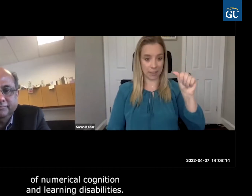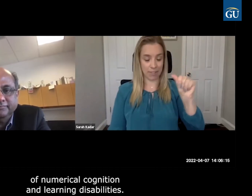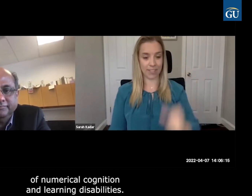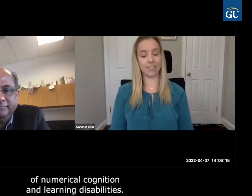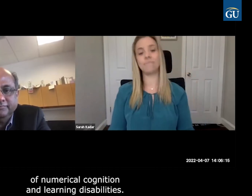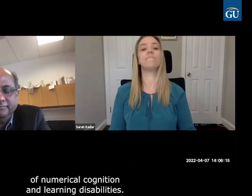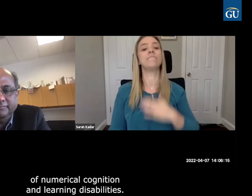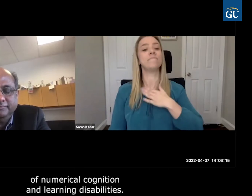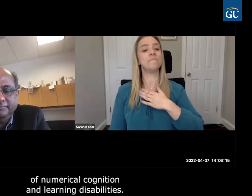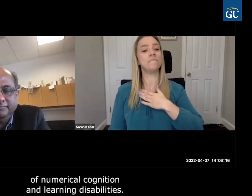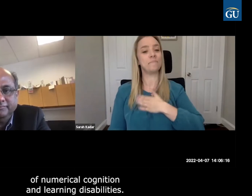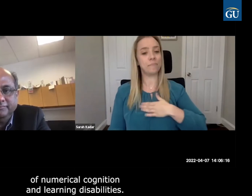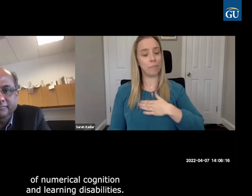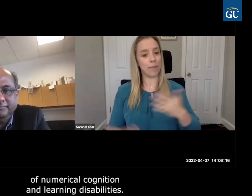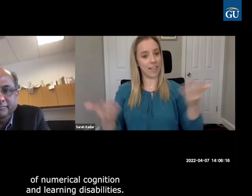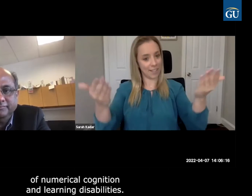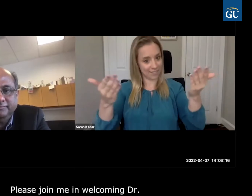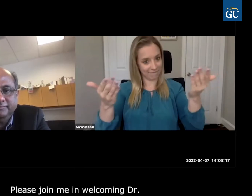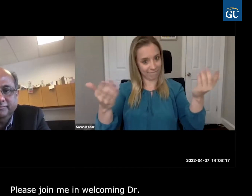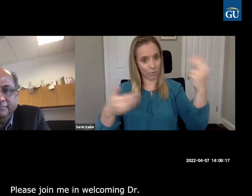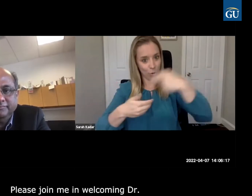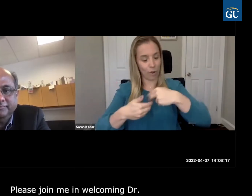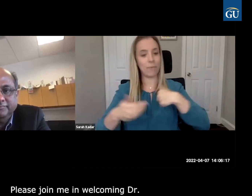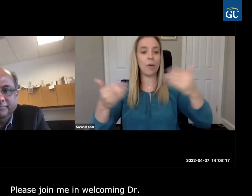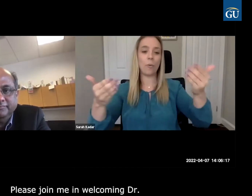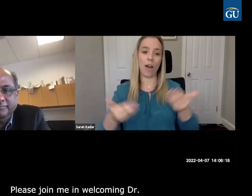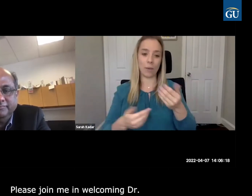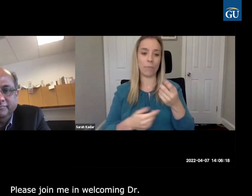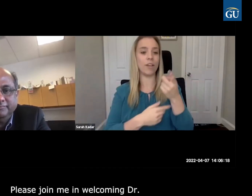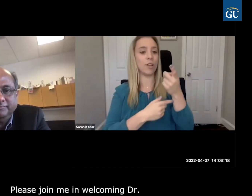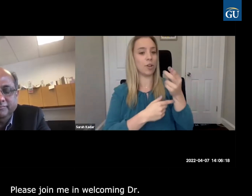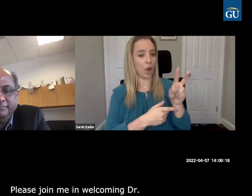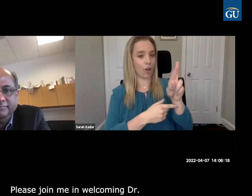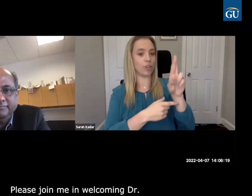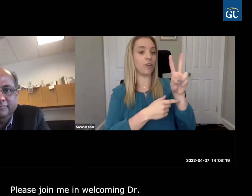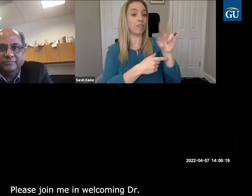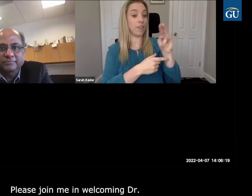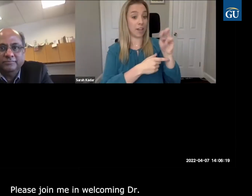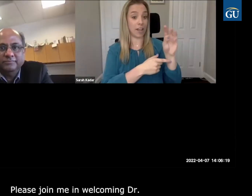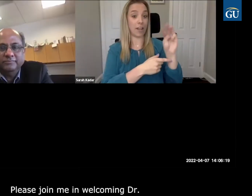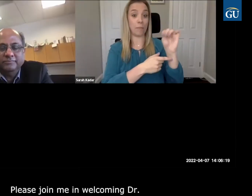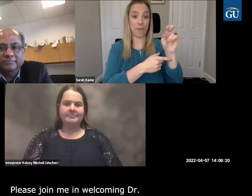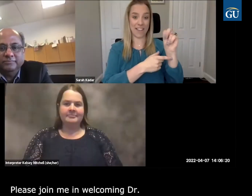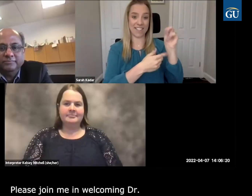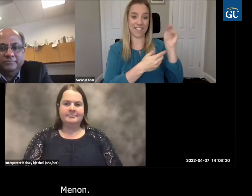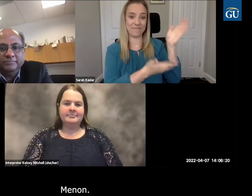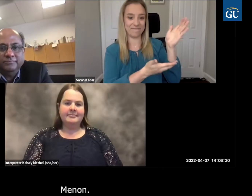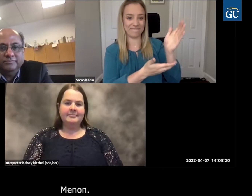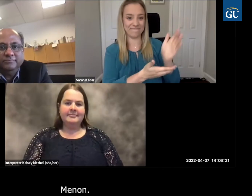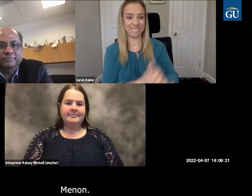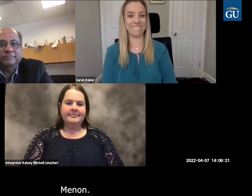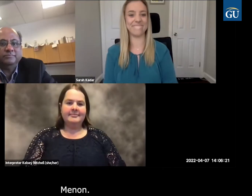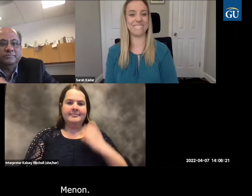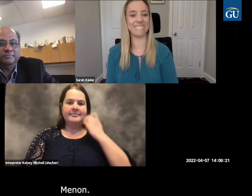learning disabilities please join me in welcoming dr bennett